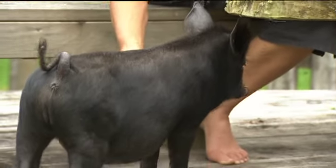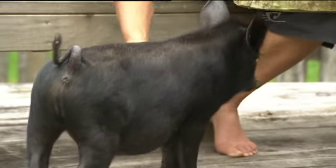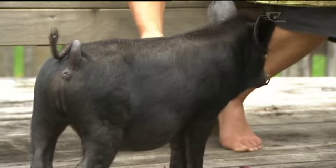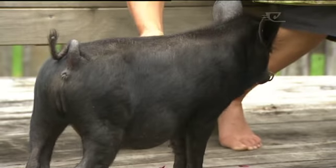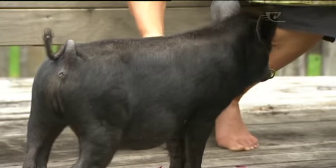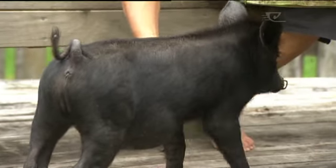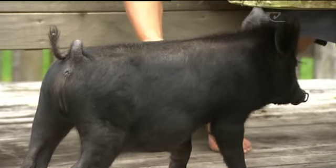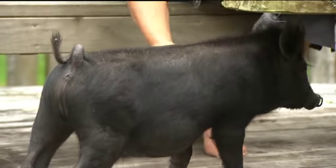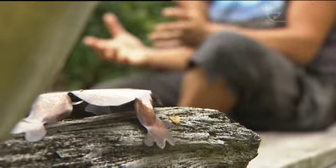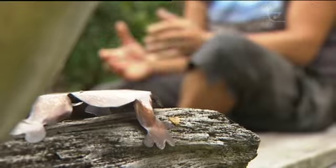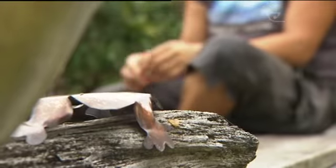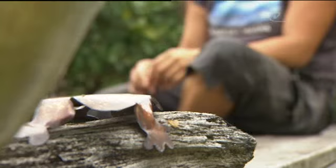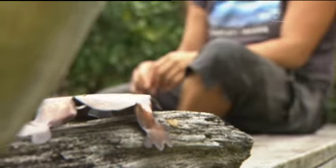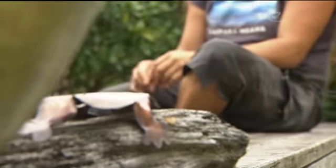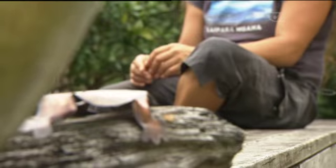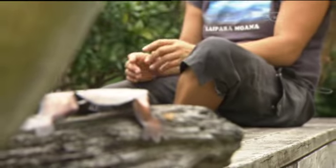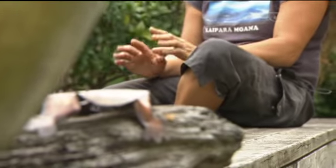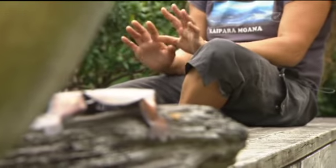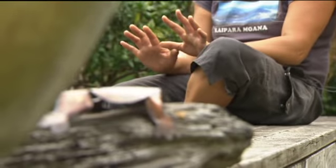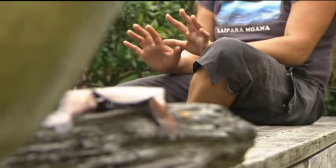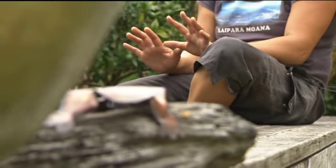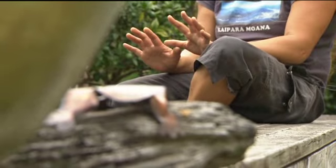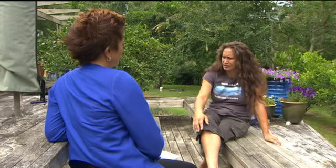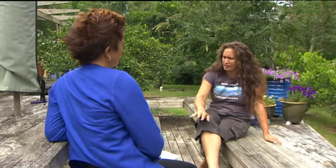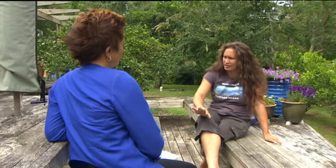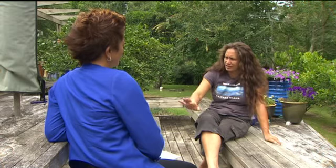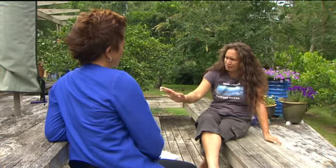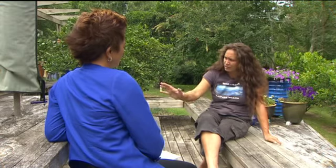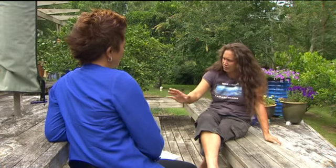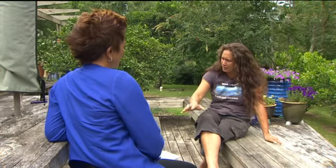But her concern is how Maori with impaired hearing will be compromised